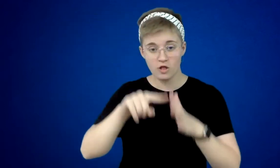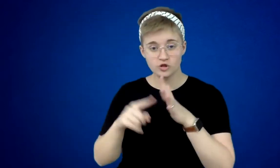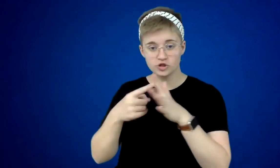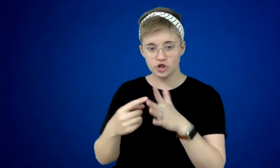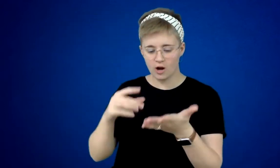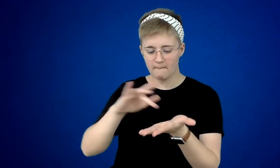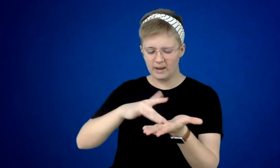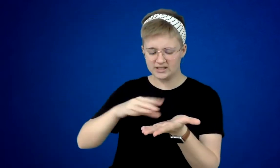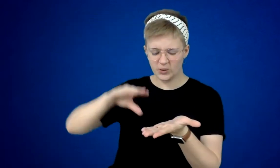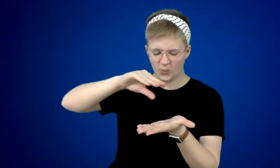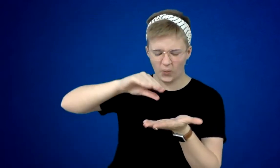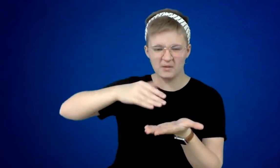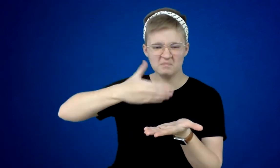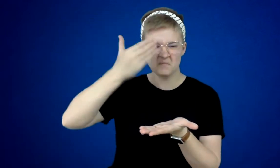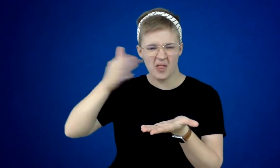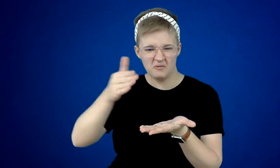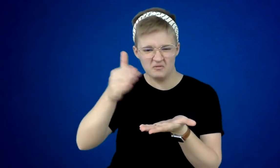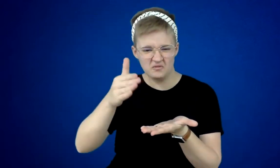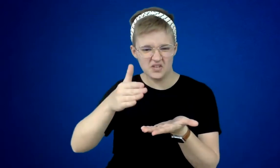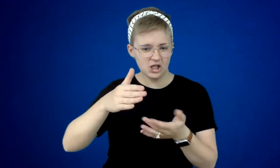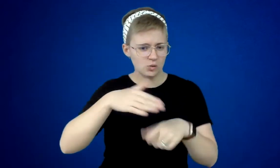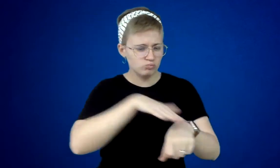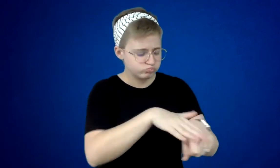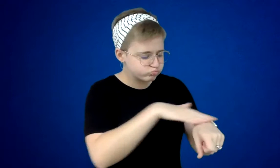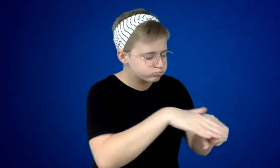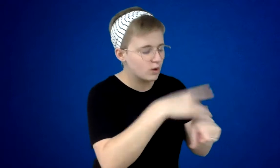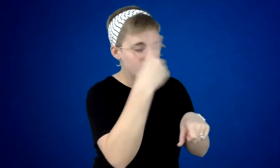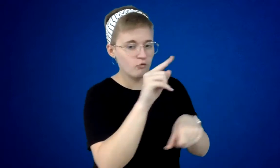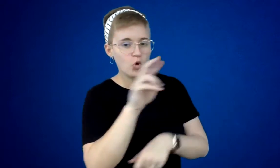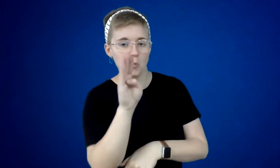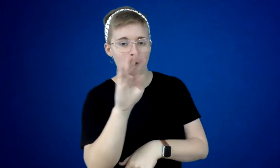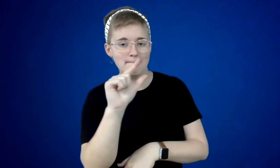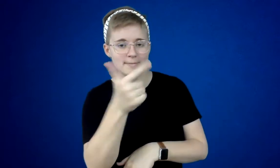fishy-smelling ointment on Rob’s legs, and Rob concentrated on holding still.